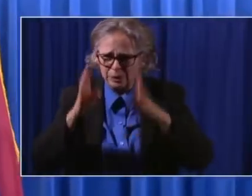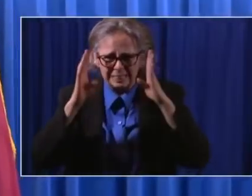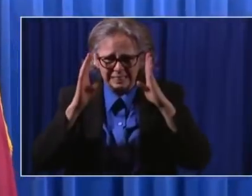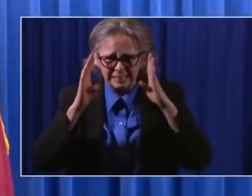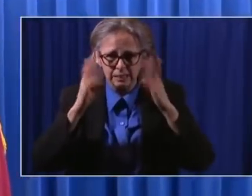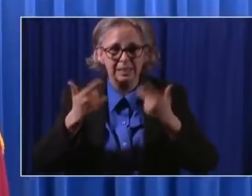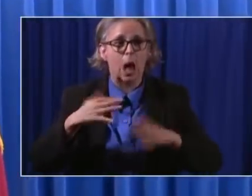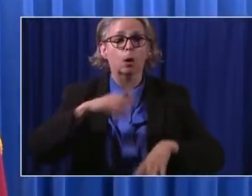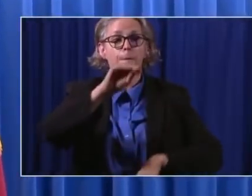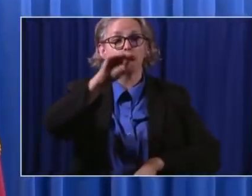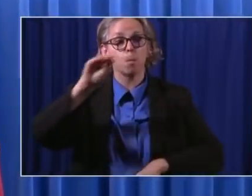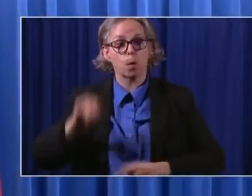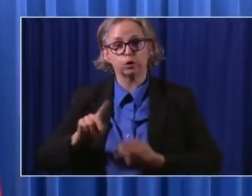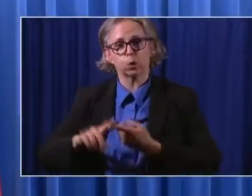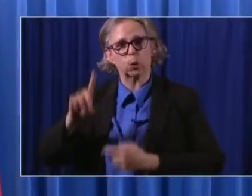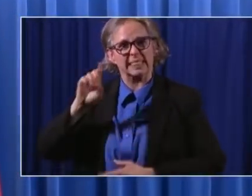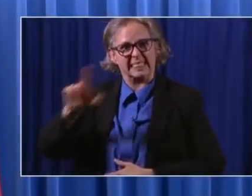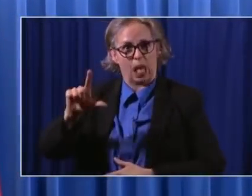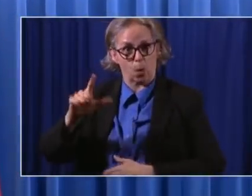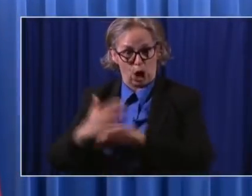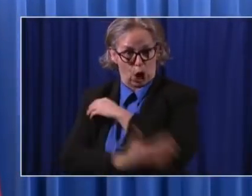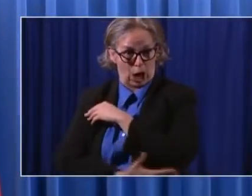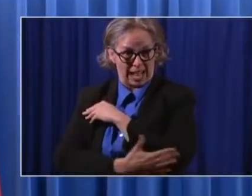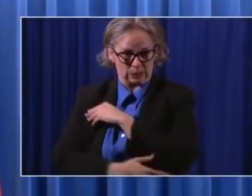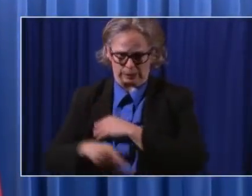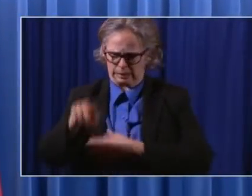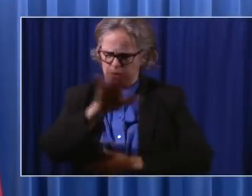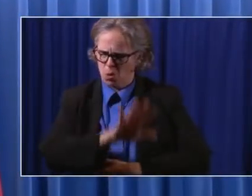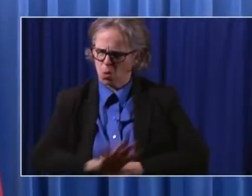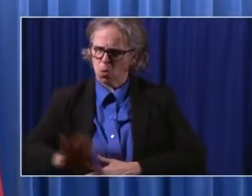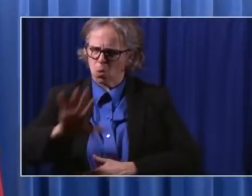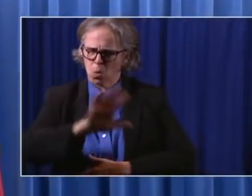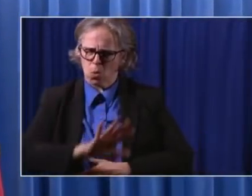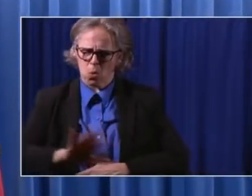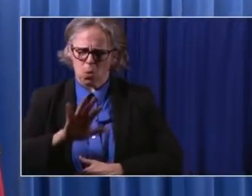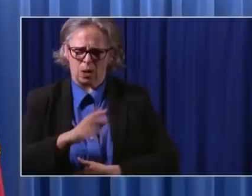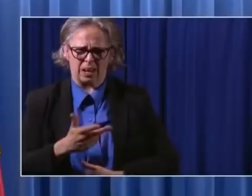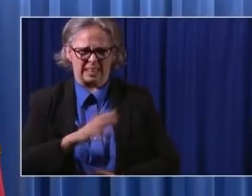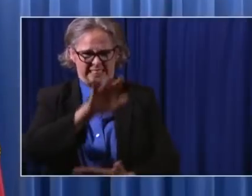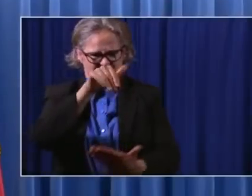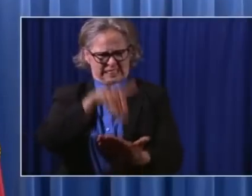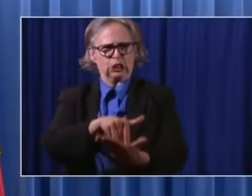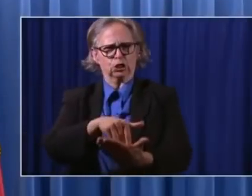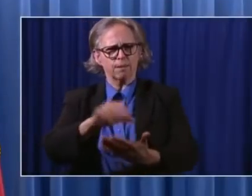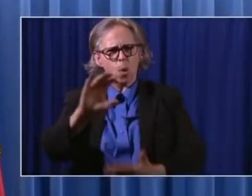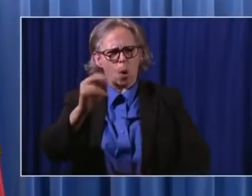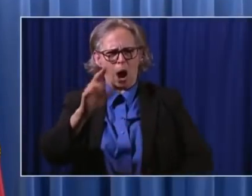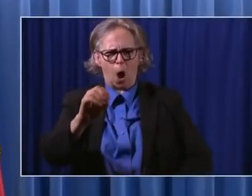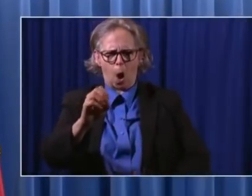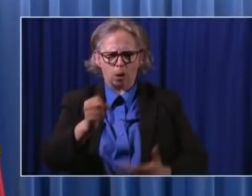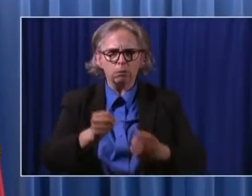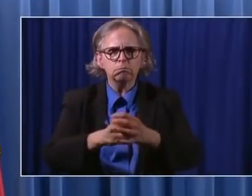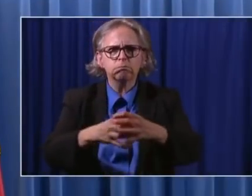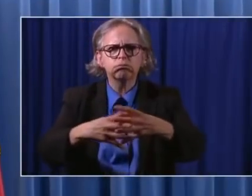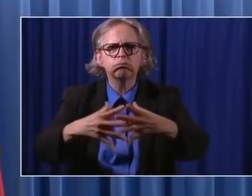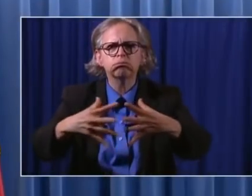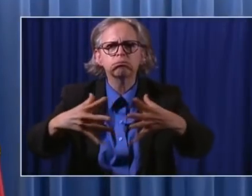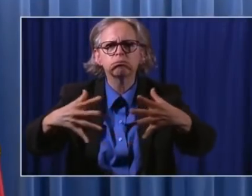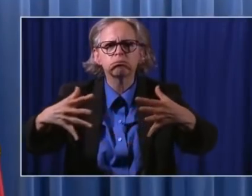A TIPPING POINT REGARDING THE VIRUS HITTING THE MAJORITY OF OUR INDICATORS. DELAWARE COUNTY, WE ARE SEEING